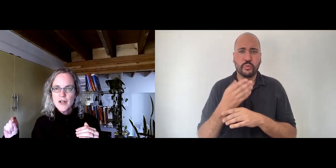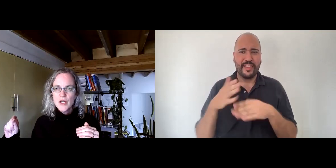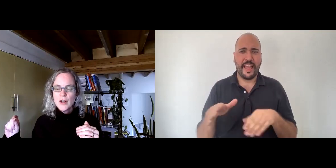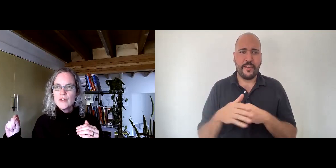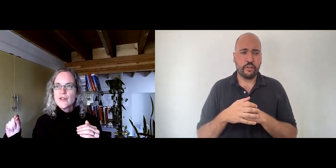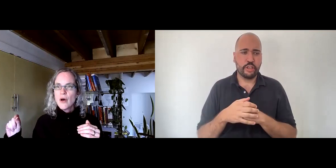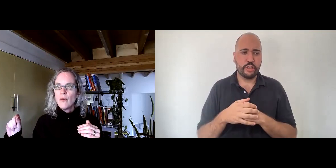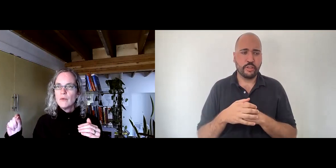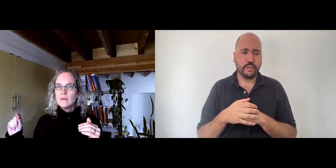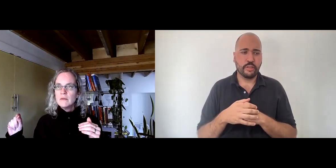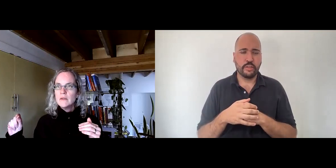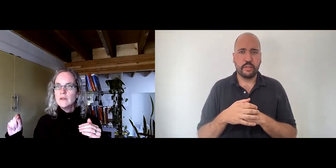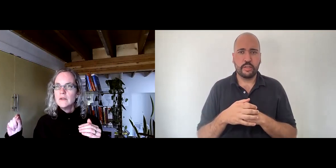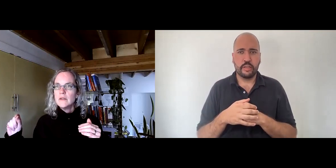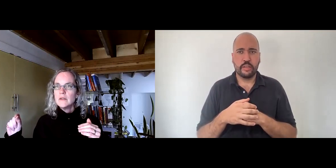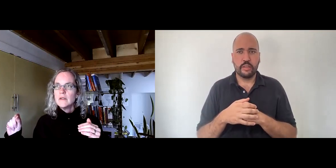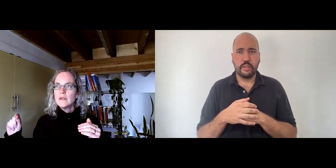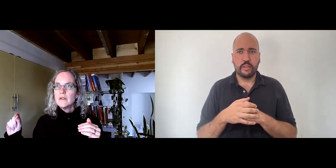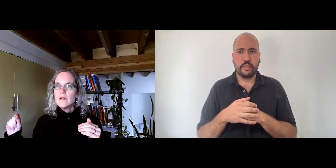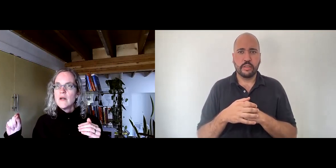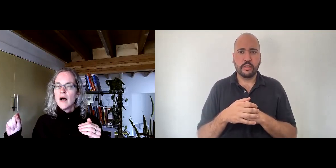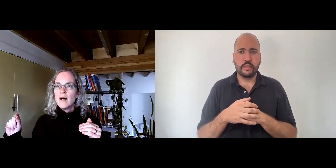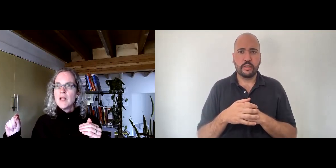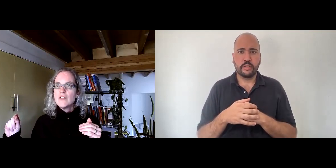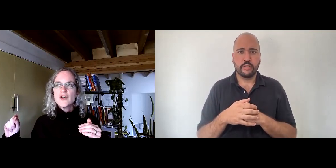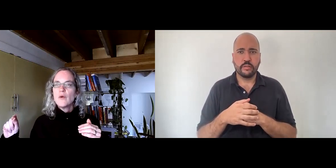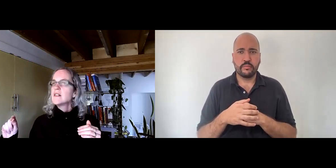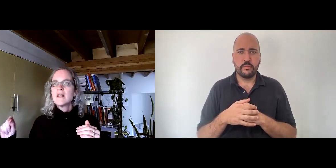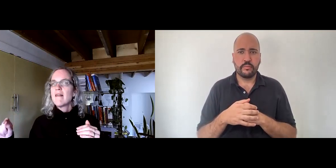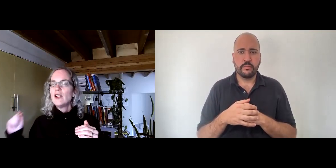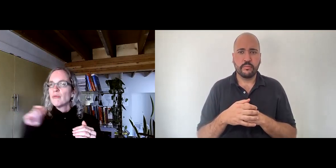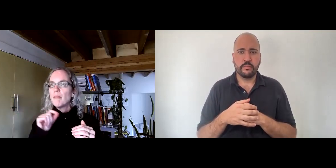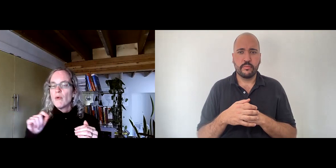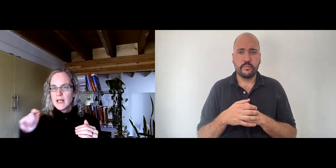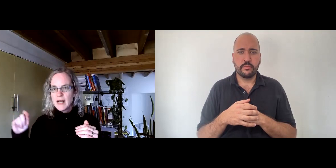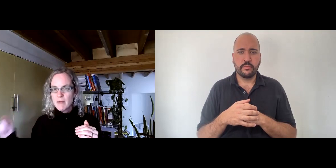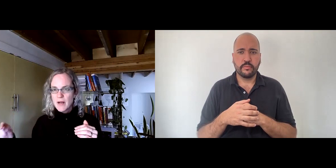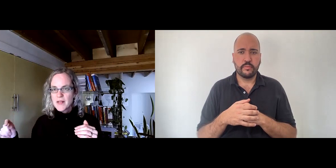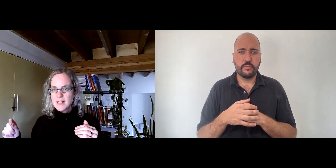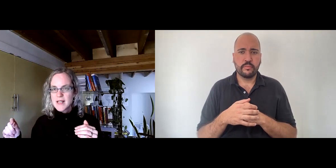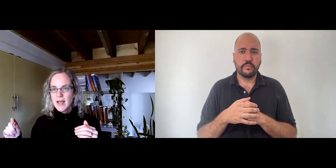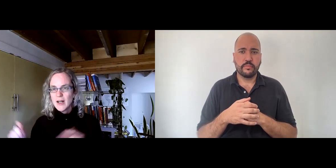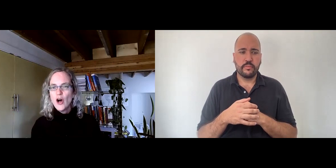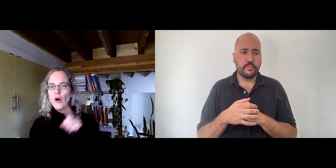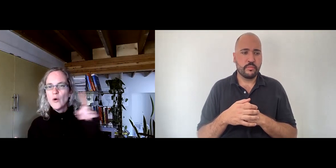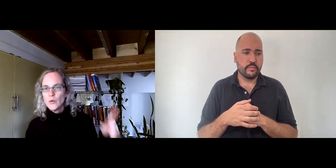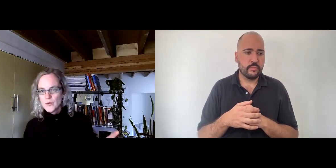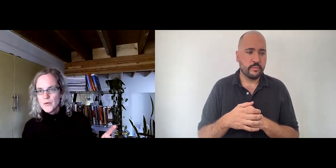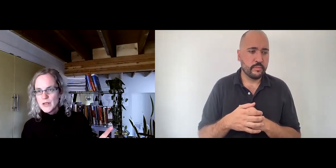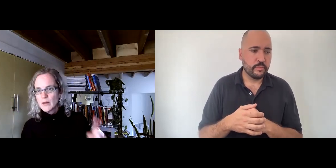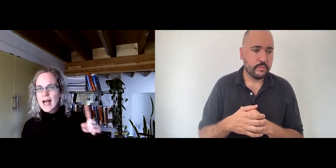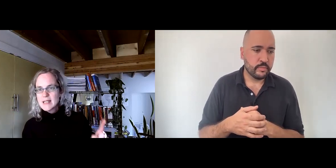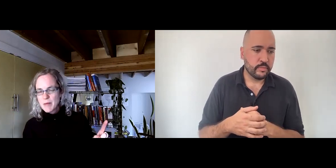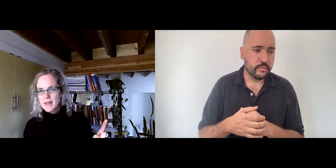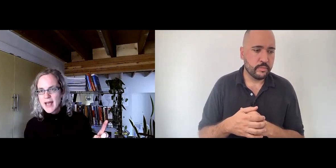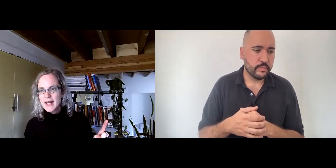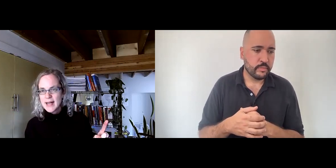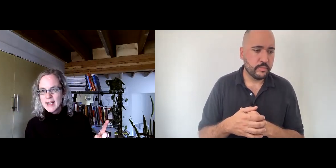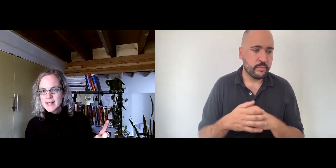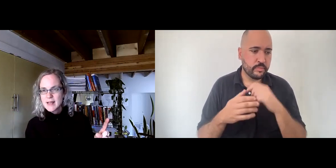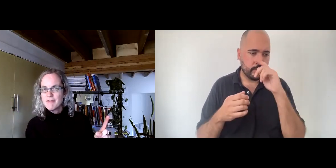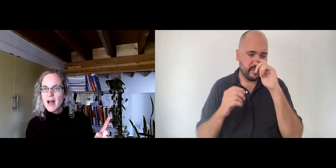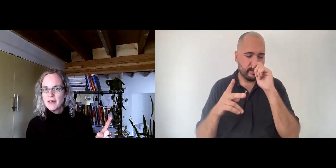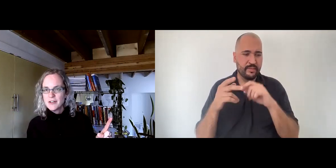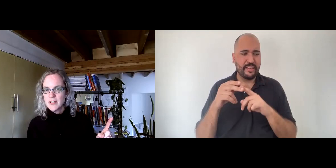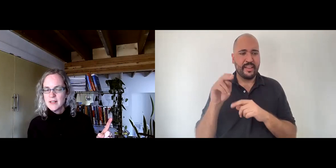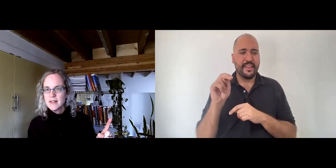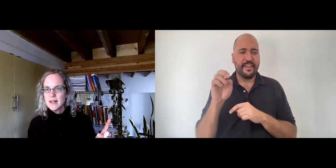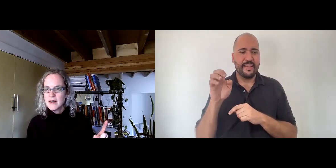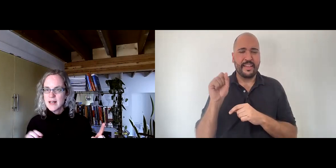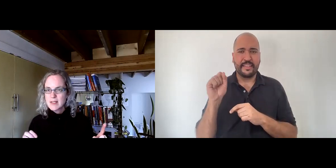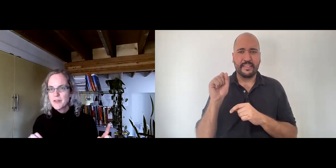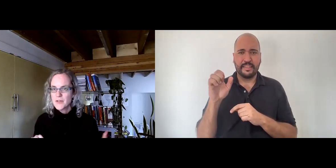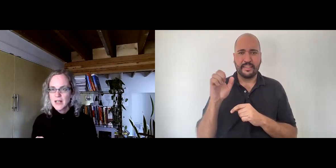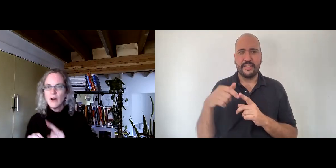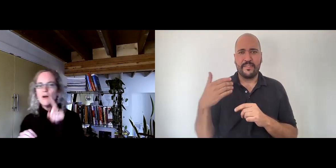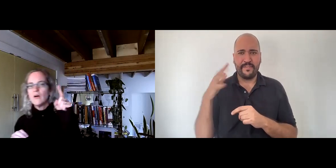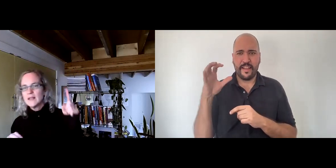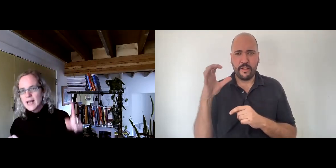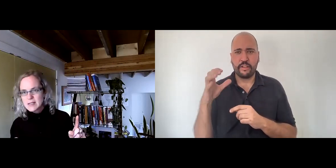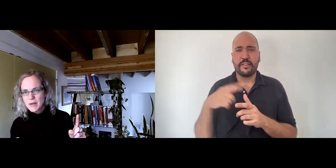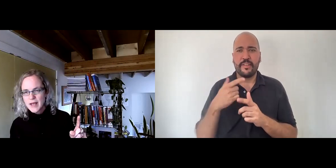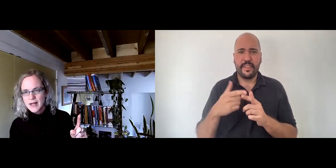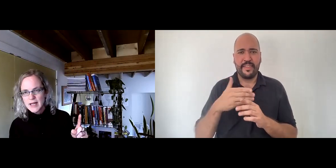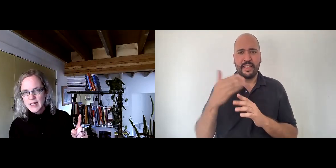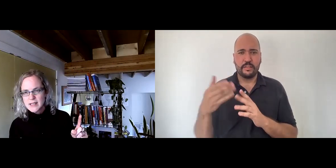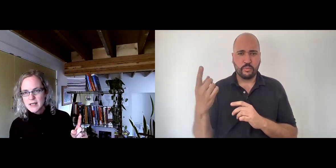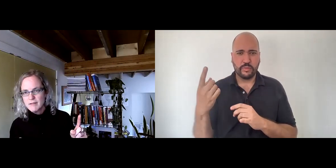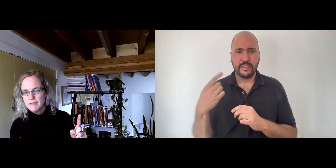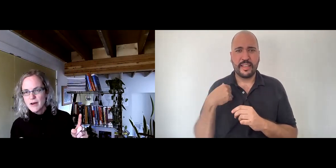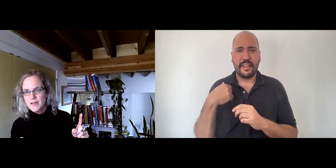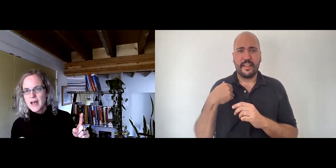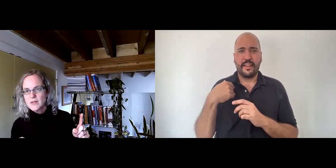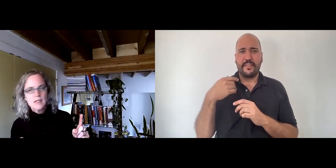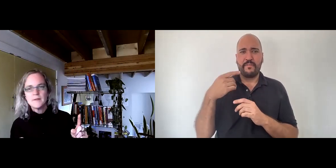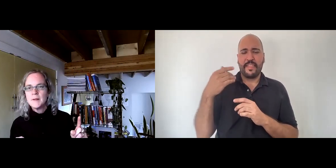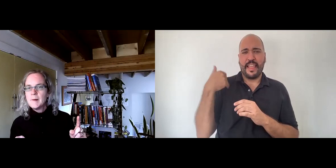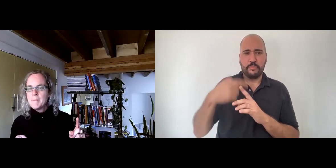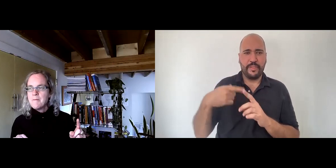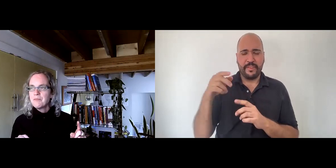So it's not like you're reporting every month and saying, Oh, you know, last month I had NESE $500, and then the next month you're saying, oh, and last month they had NESEof a $1,000.